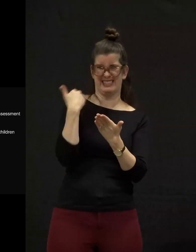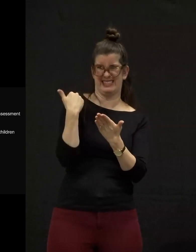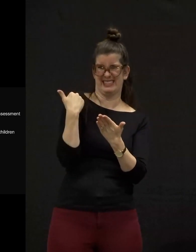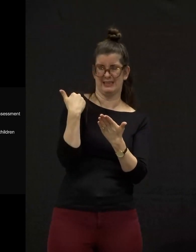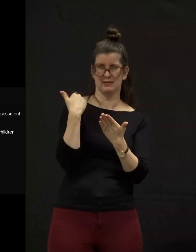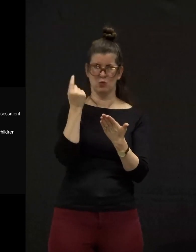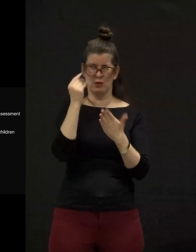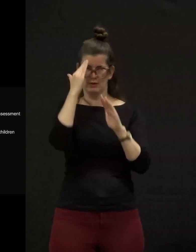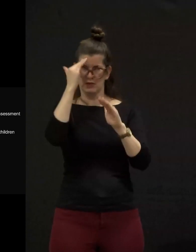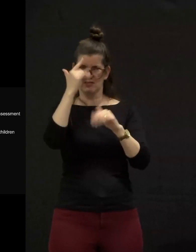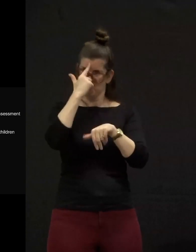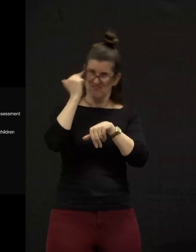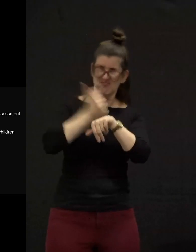How could we manage that?